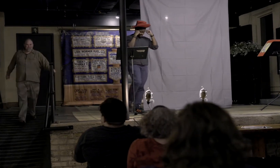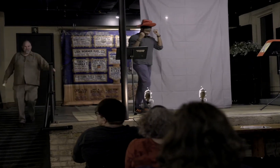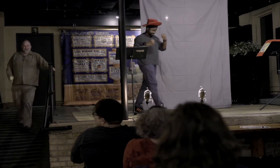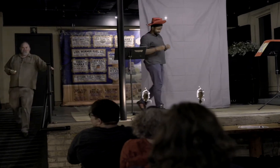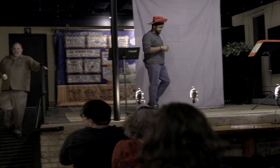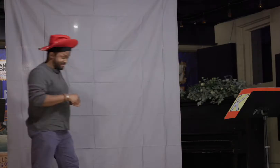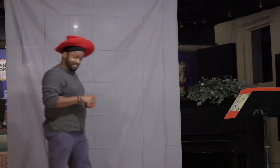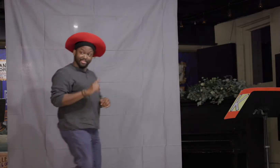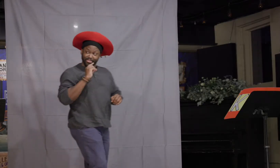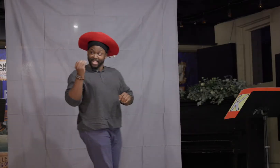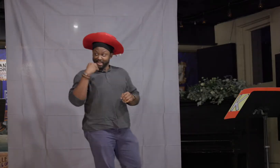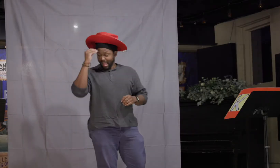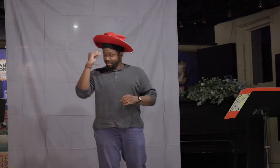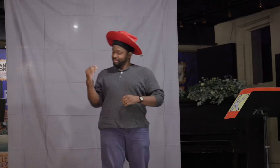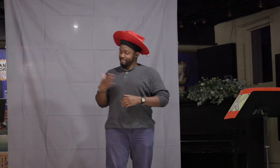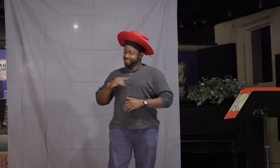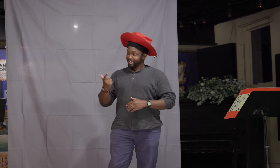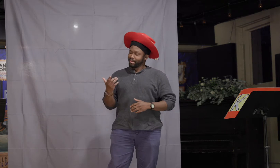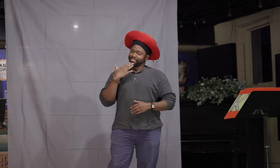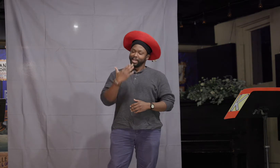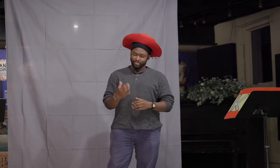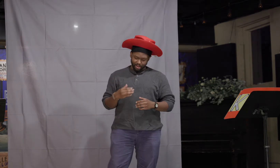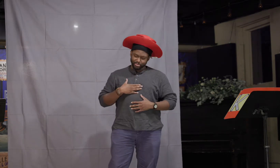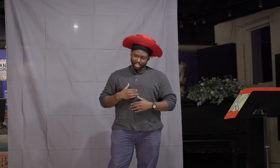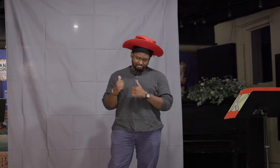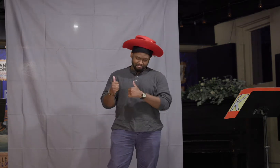Hey, this hat's not too bad. Thanks, Brian. Appreciate it.